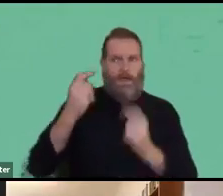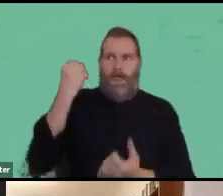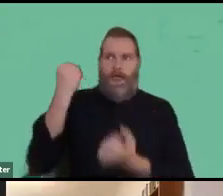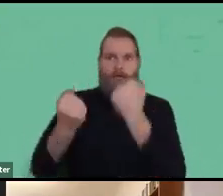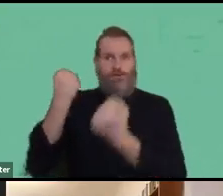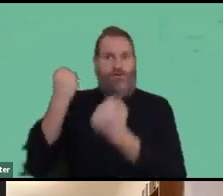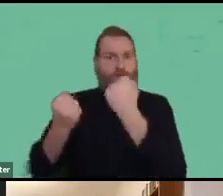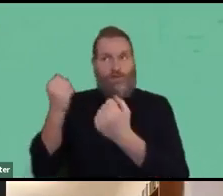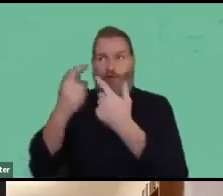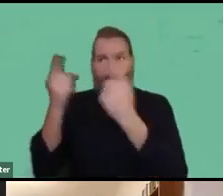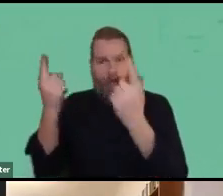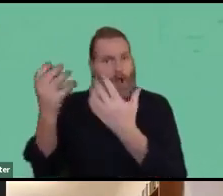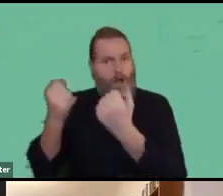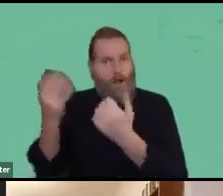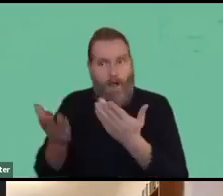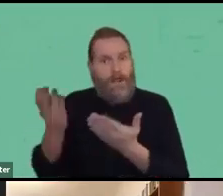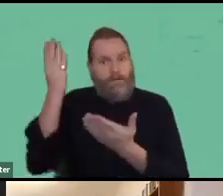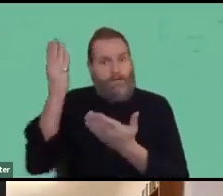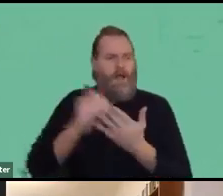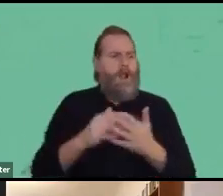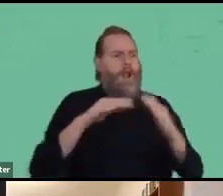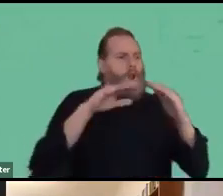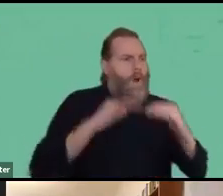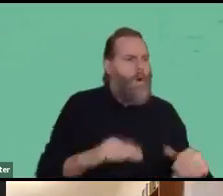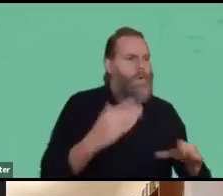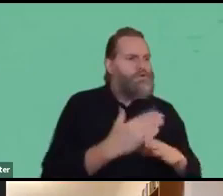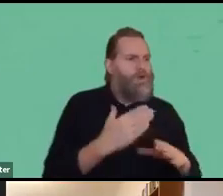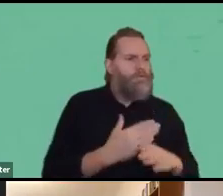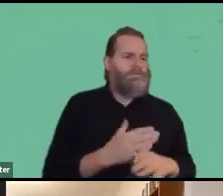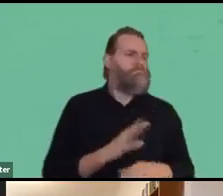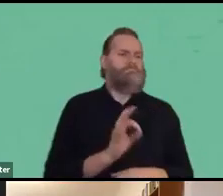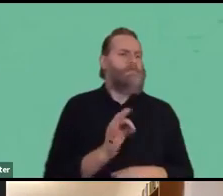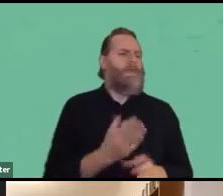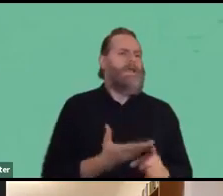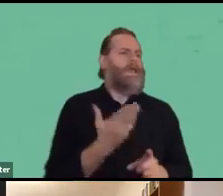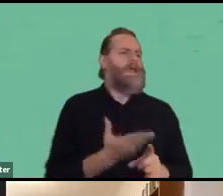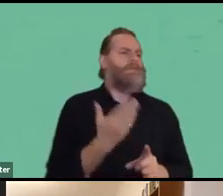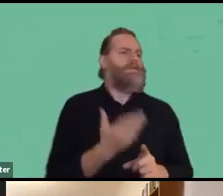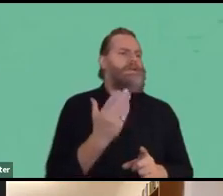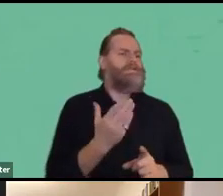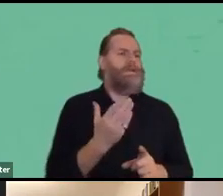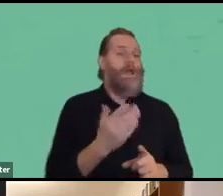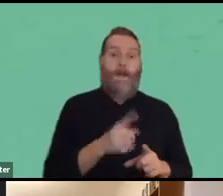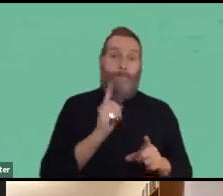morally wrong is that - please also highlight that many of us are only on £21,000 or less